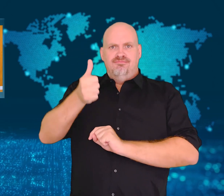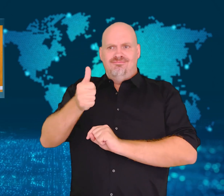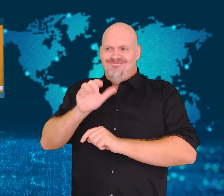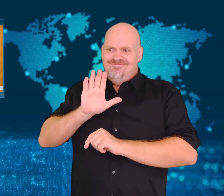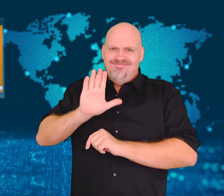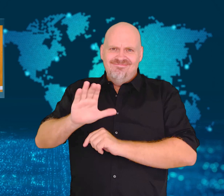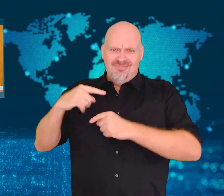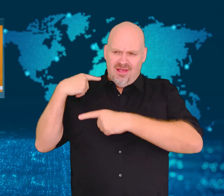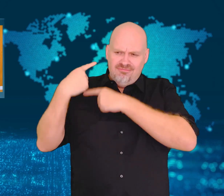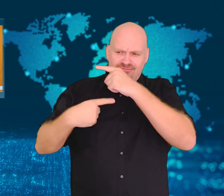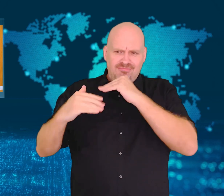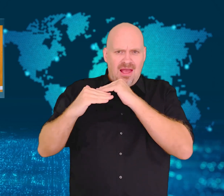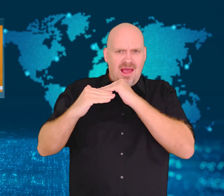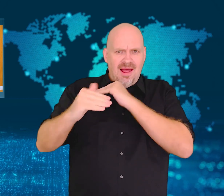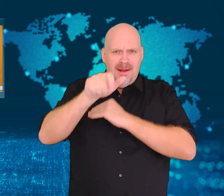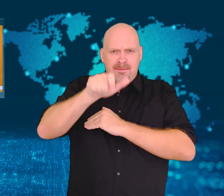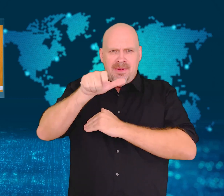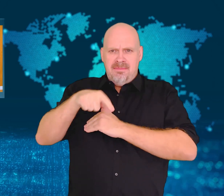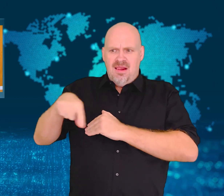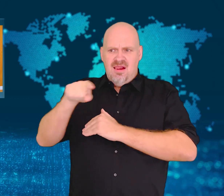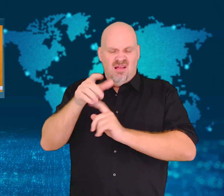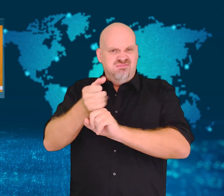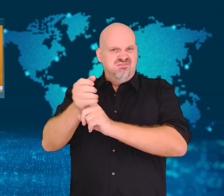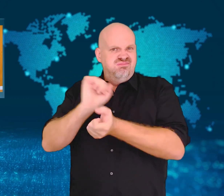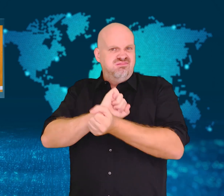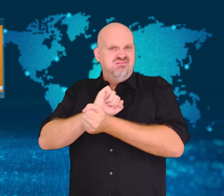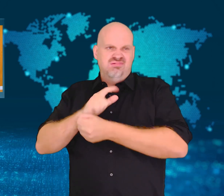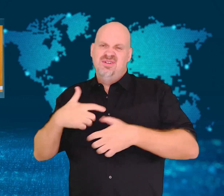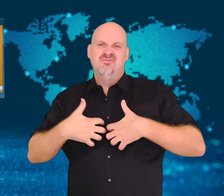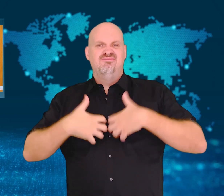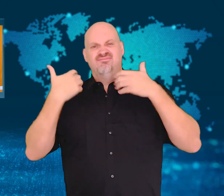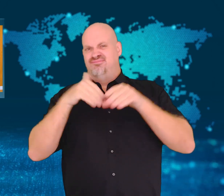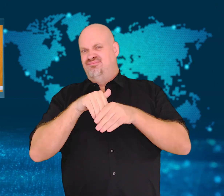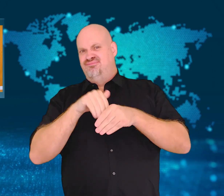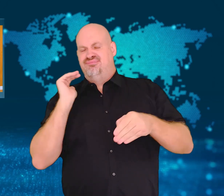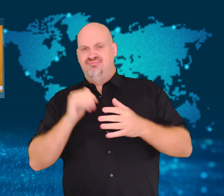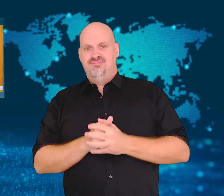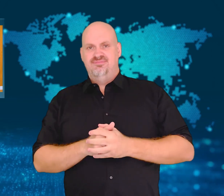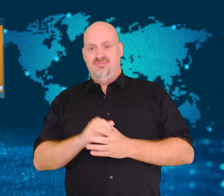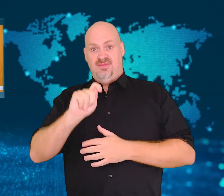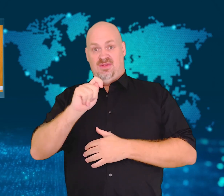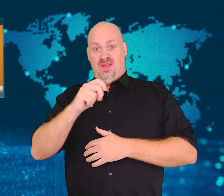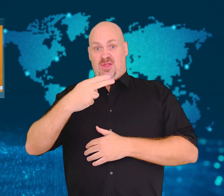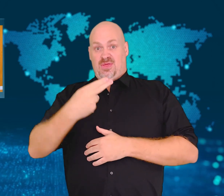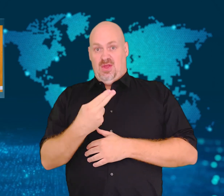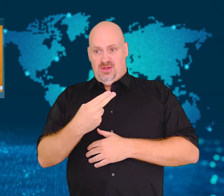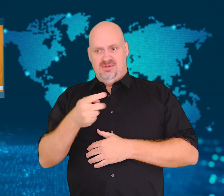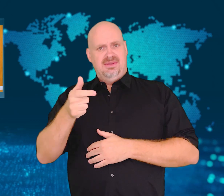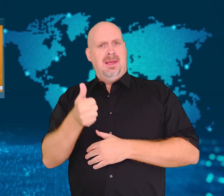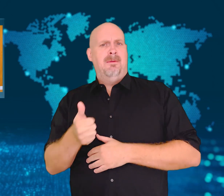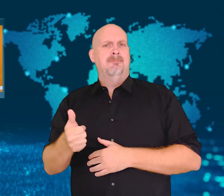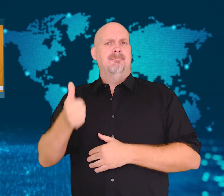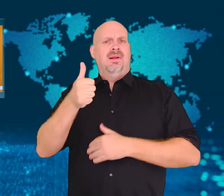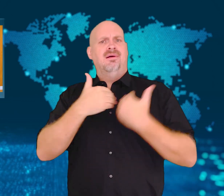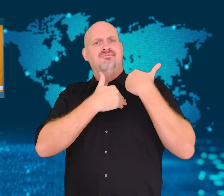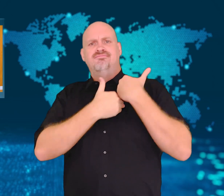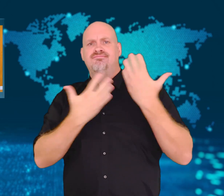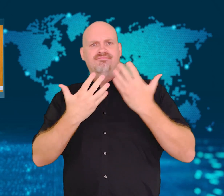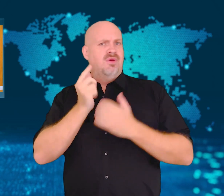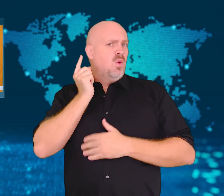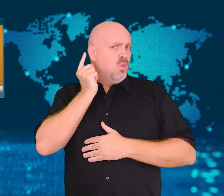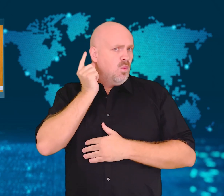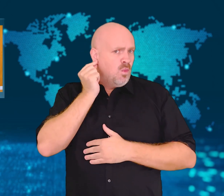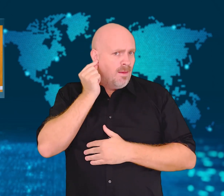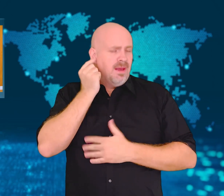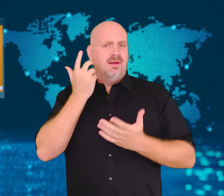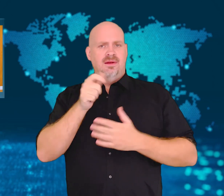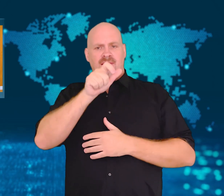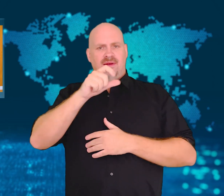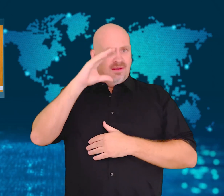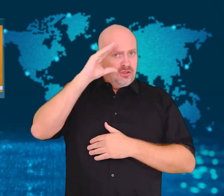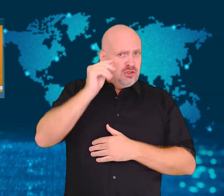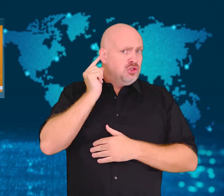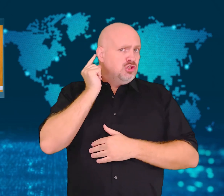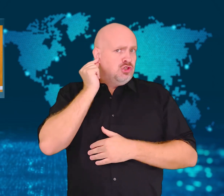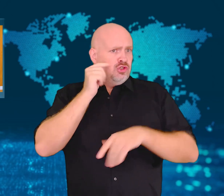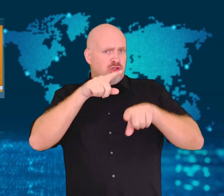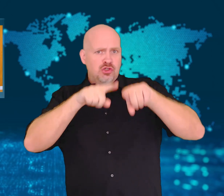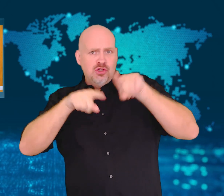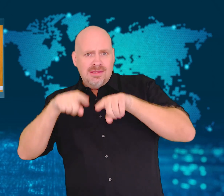Last Thursday, Argentina's Minister of Women, Gender and Diversity -